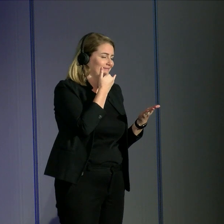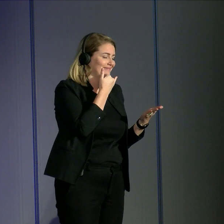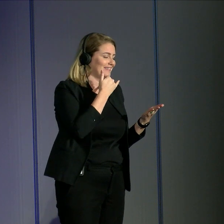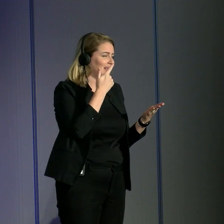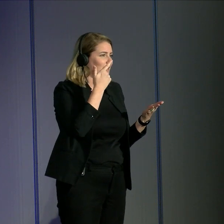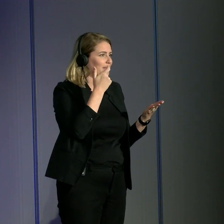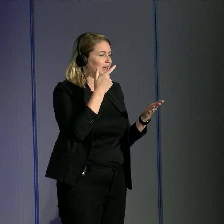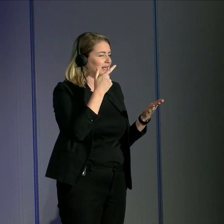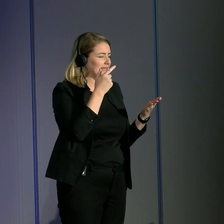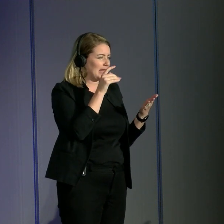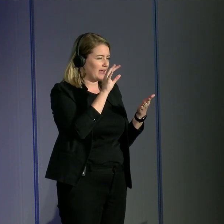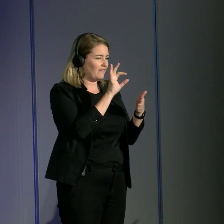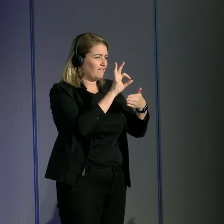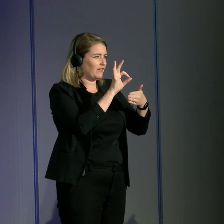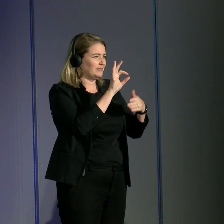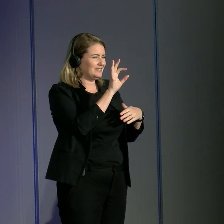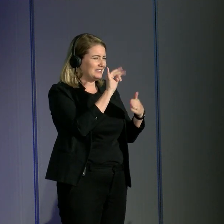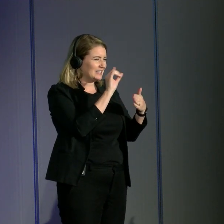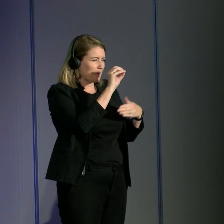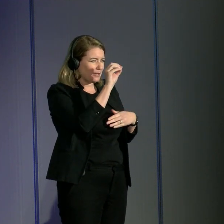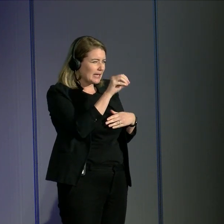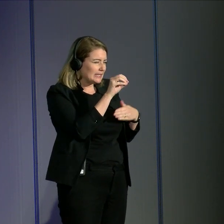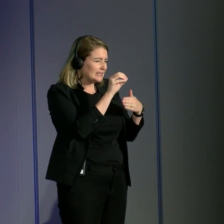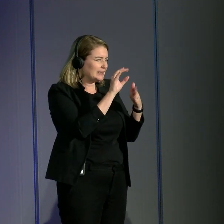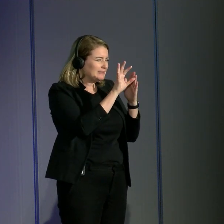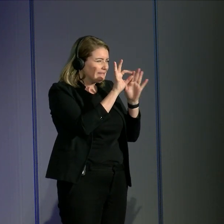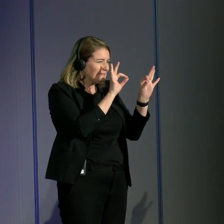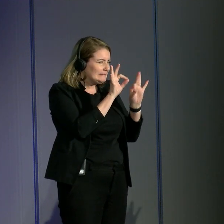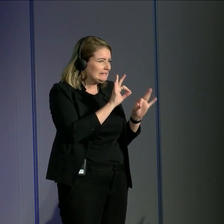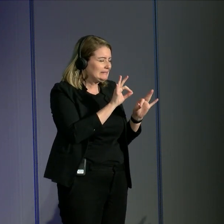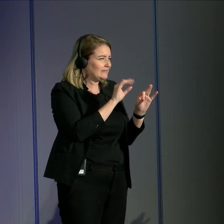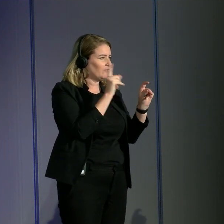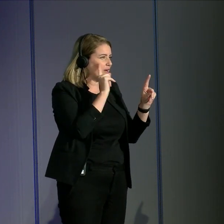you're taking fraction of your test to engage accessibility.